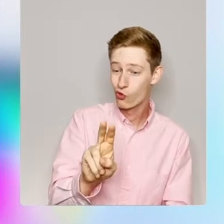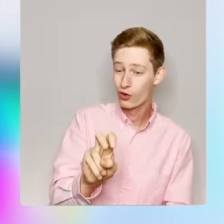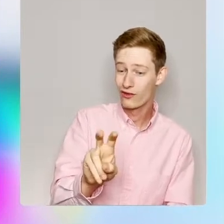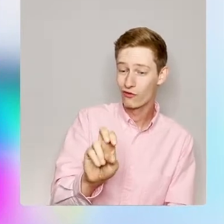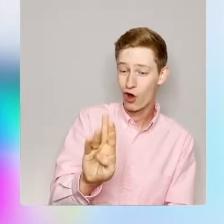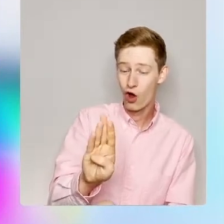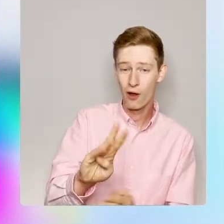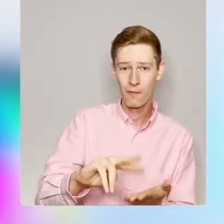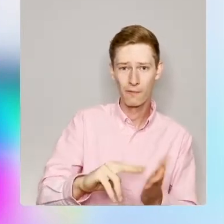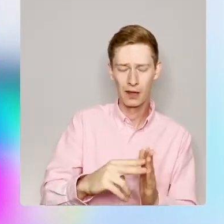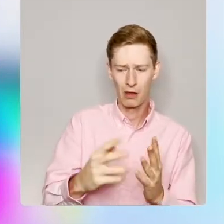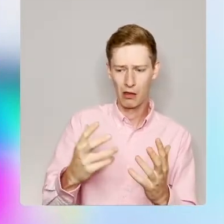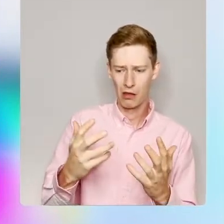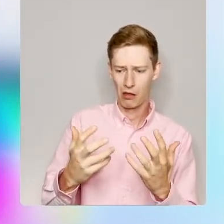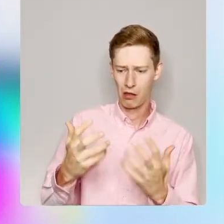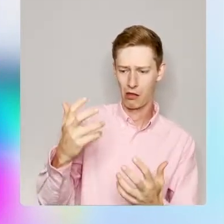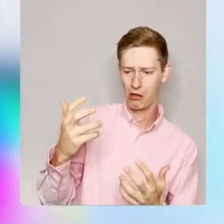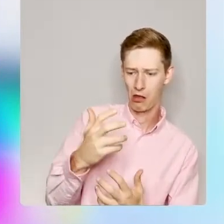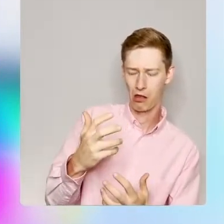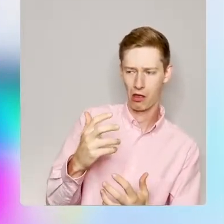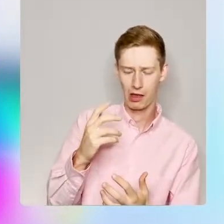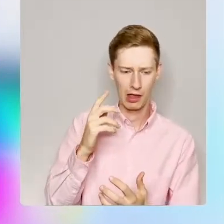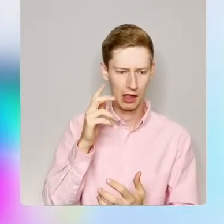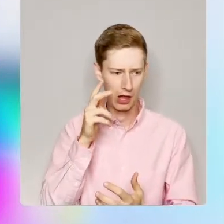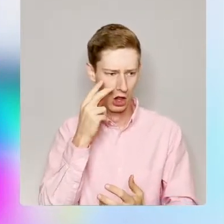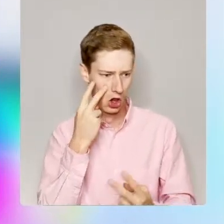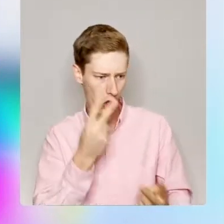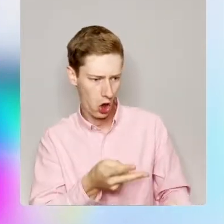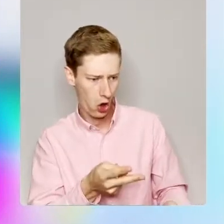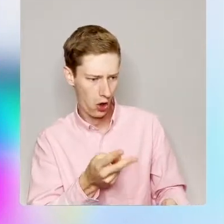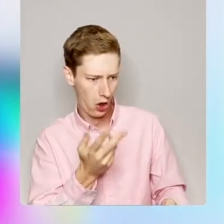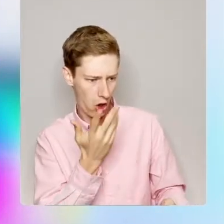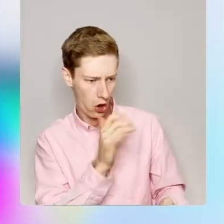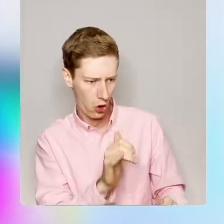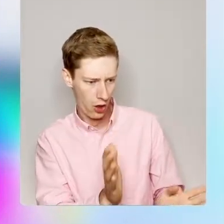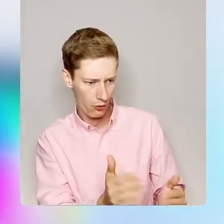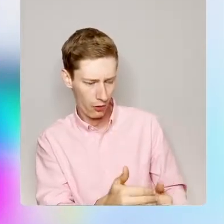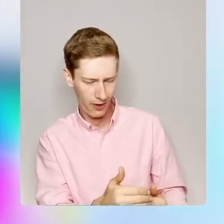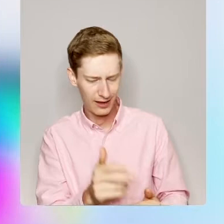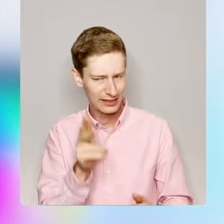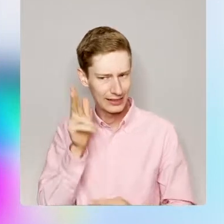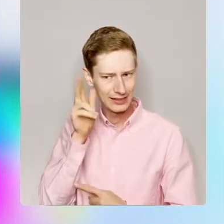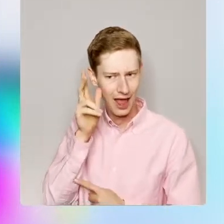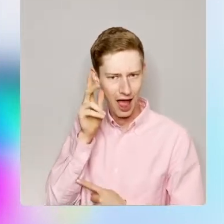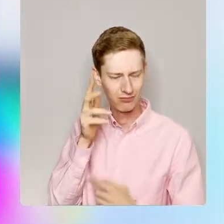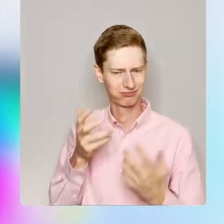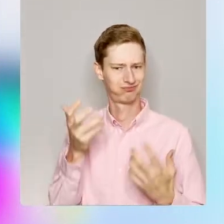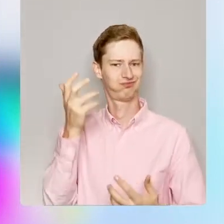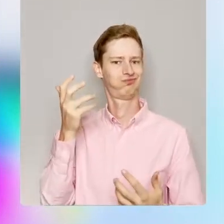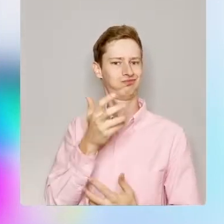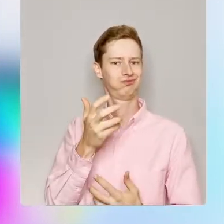between the way a room sounds and the way it looks. When this happens, especially in VR,